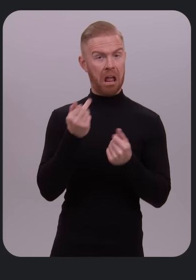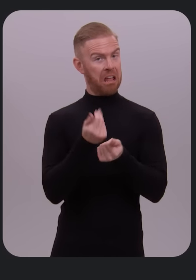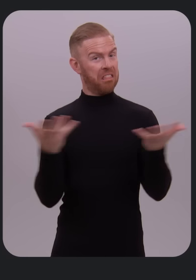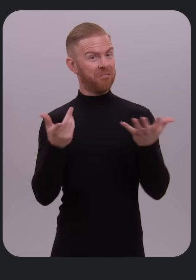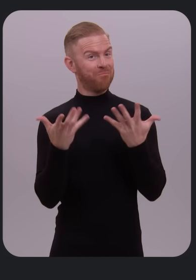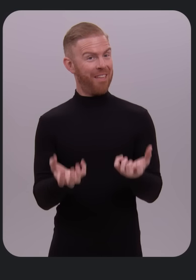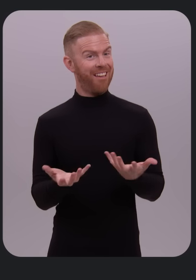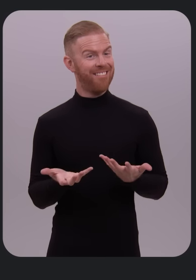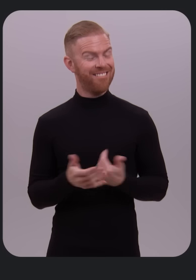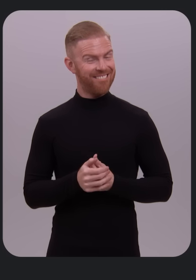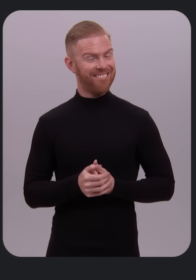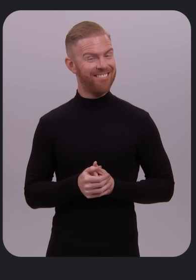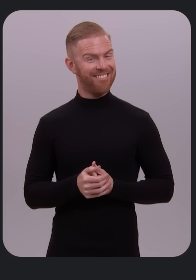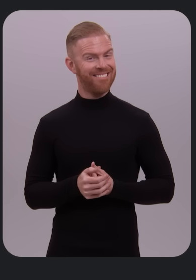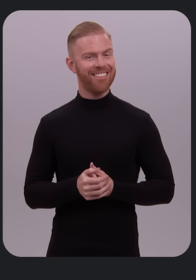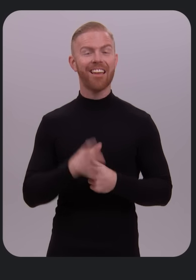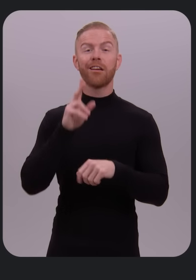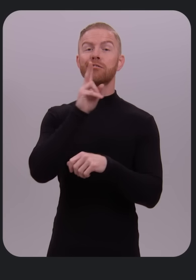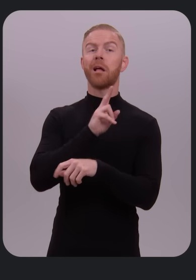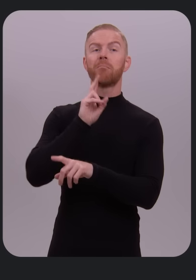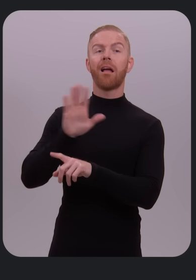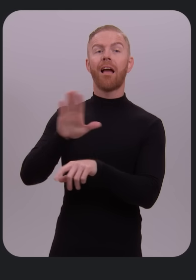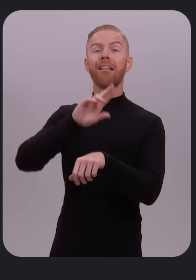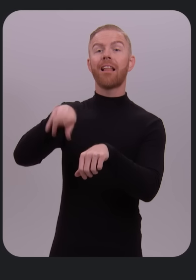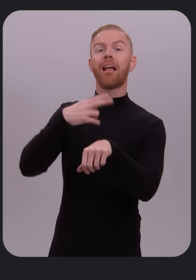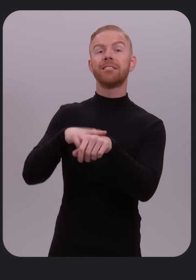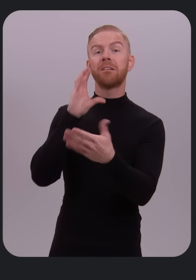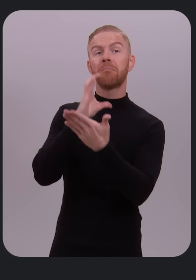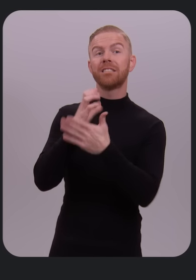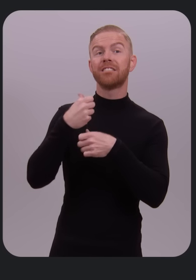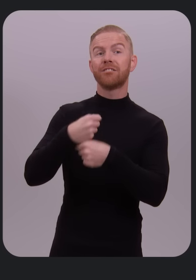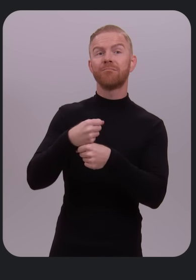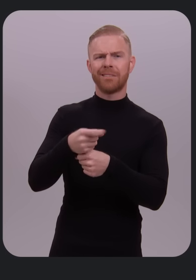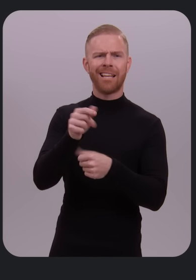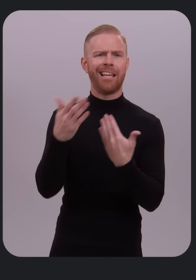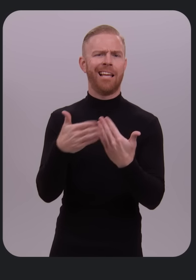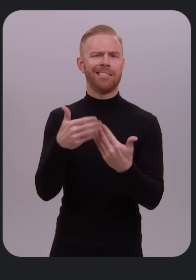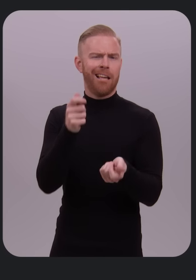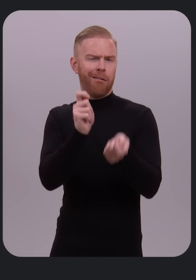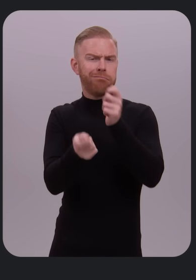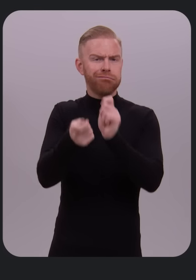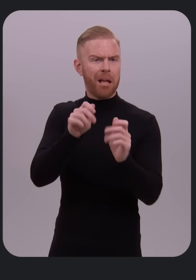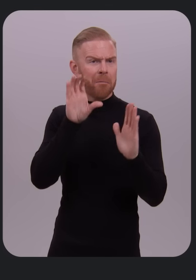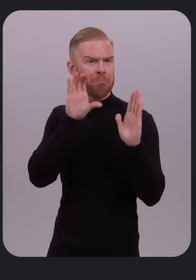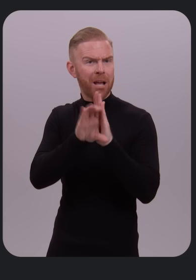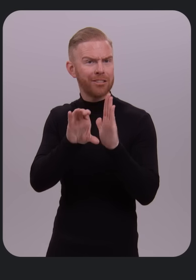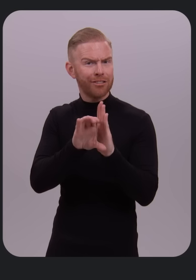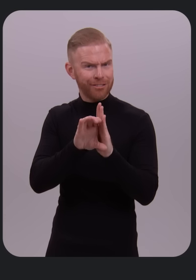And with Gemini's native image generation, you can easily edit these images too, right in the app.